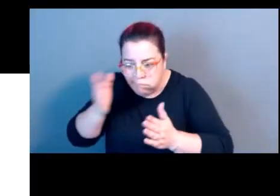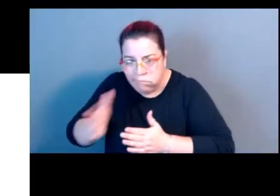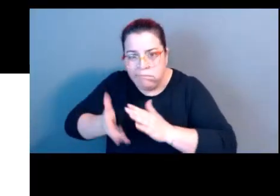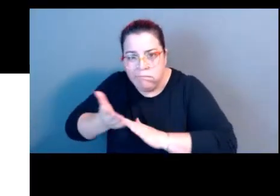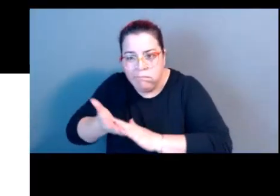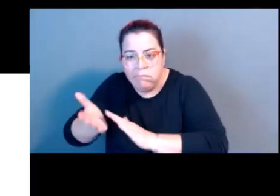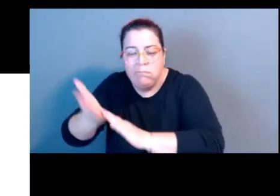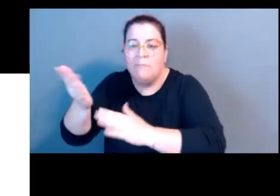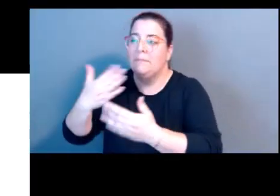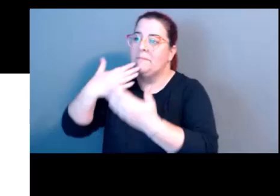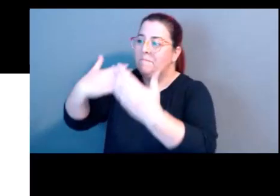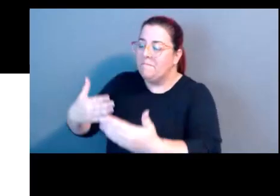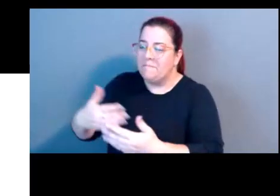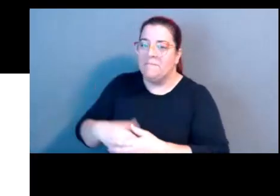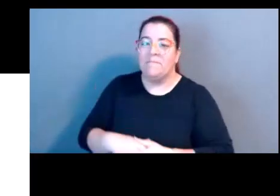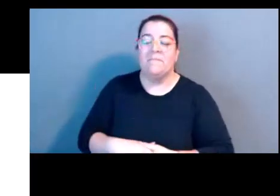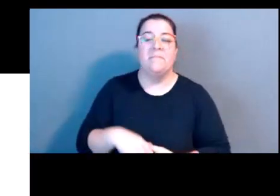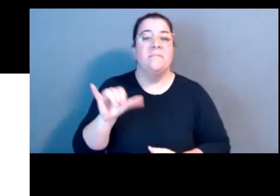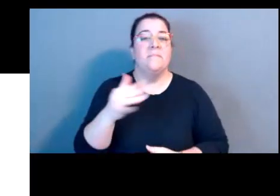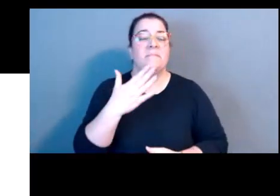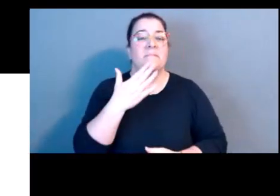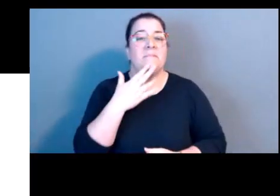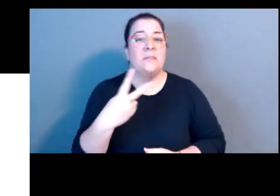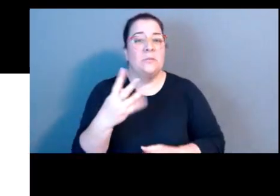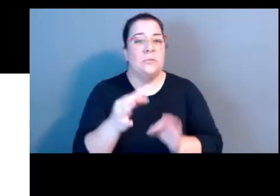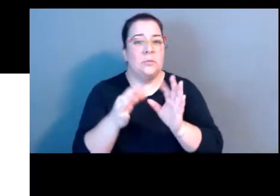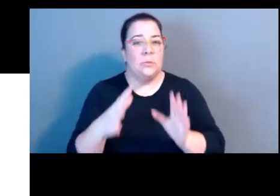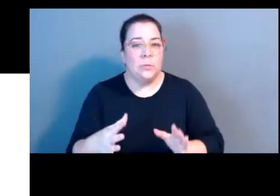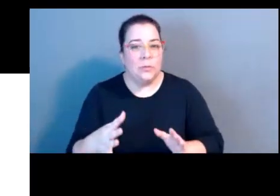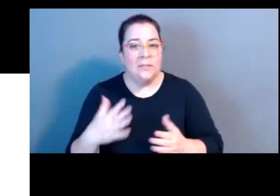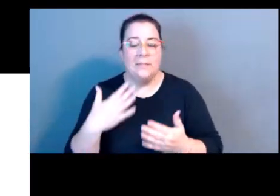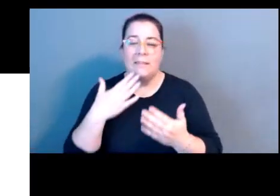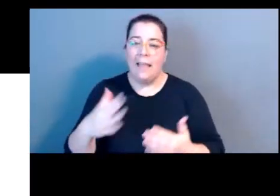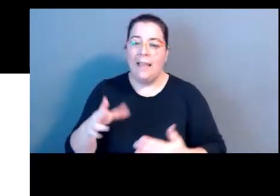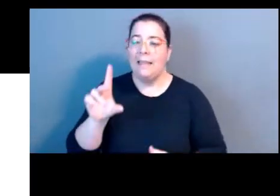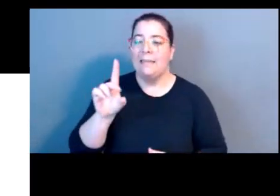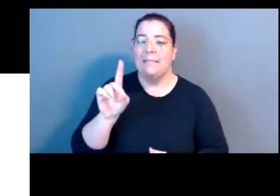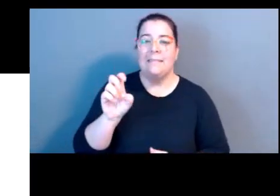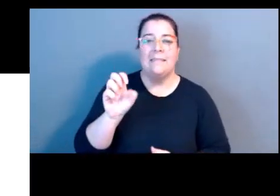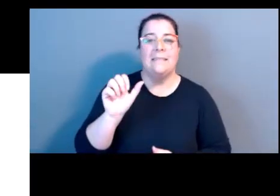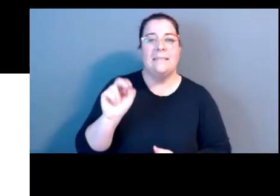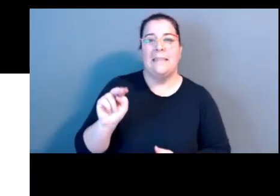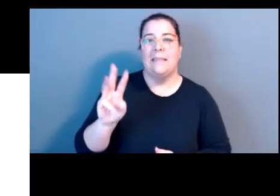as well as our American Sign Language interpreters, Dean Wiebe and Carolyn Carter.